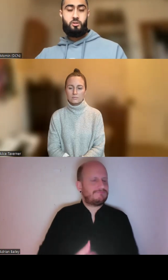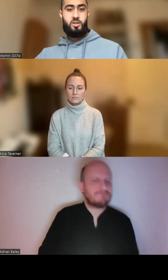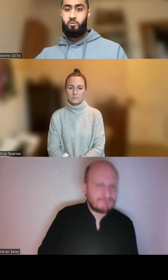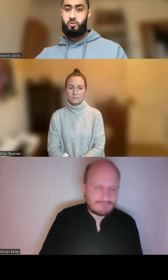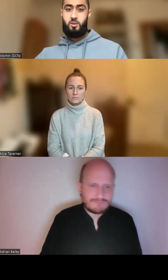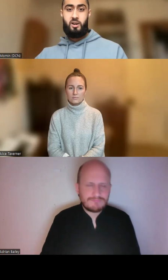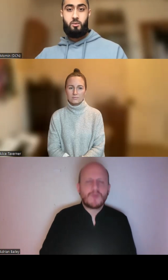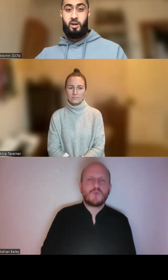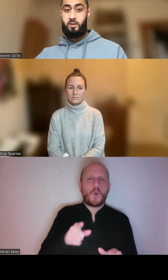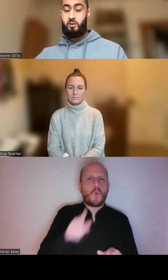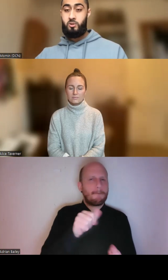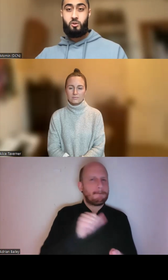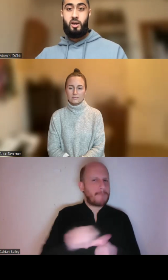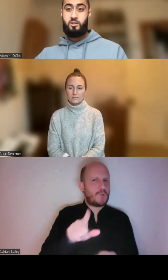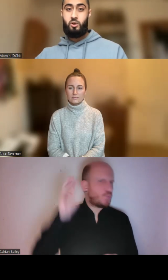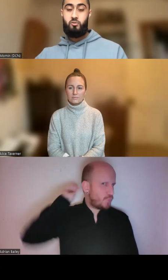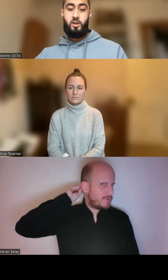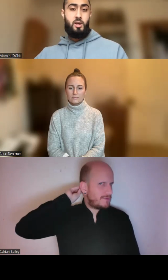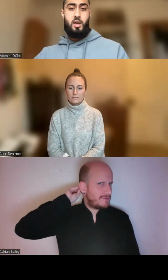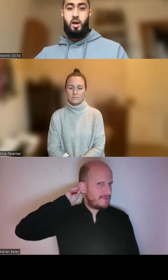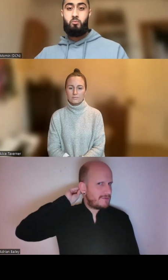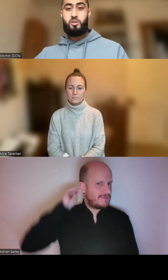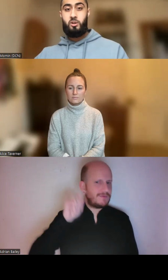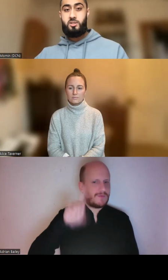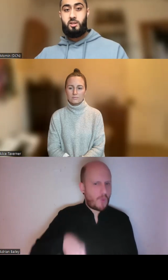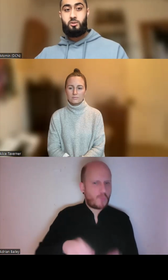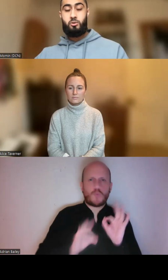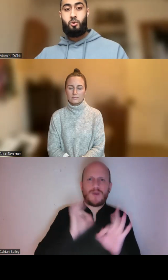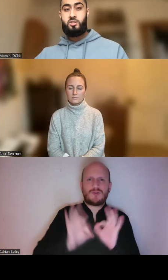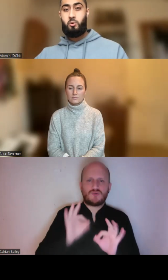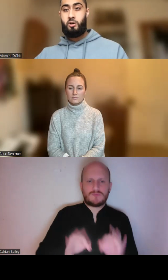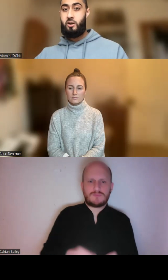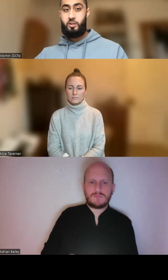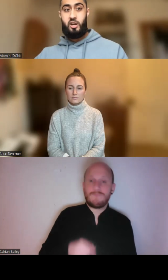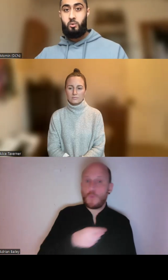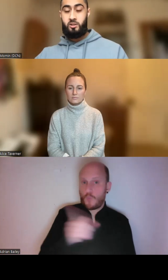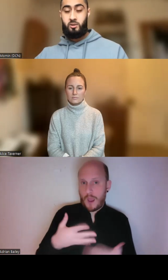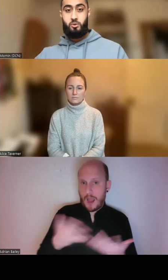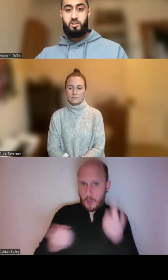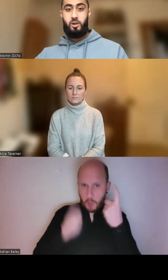Just have those in the back of the mind if anyone's got any sort of responses or thoughts they want to share in the chat, you're welcome to as well.